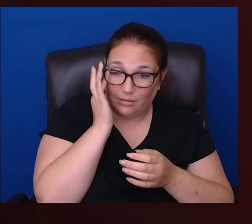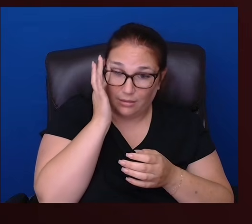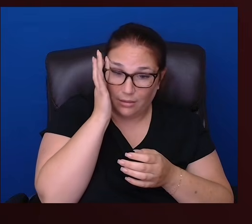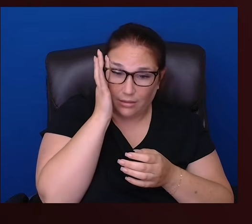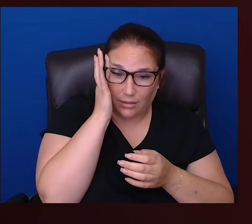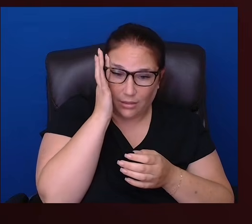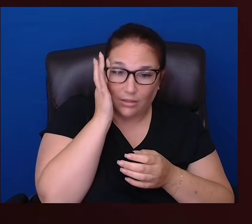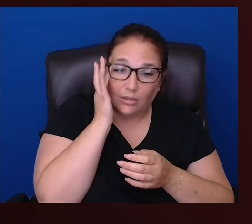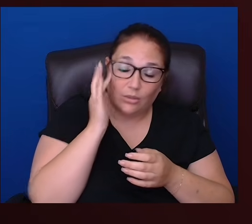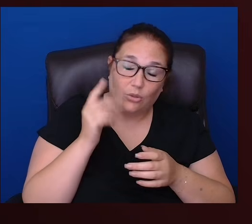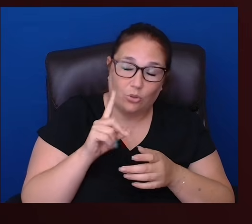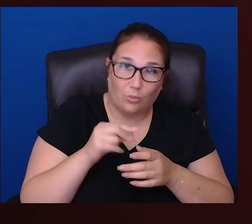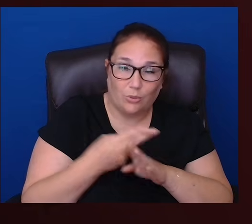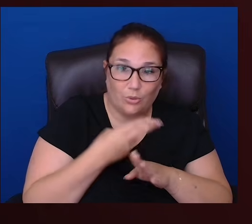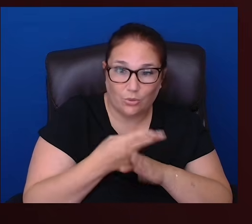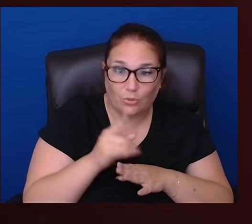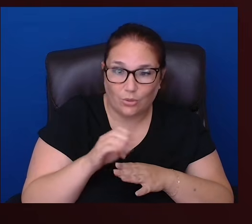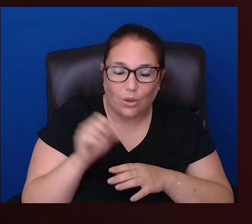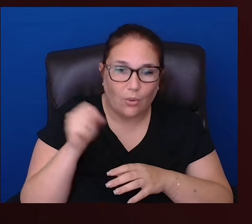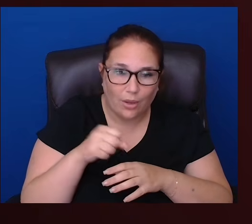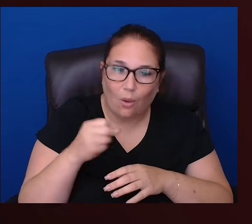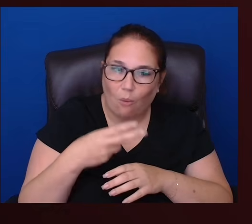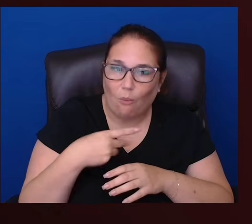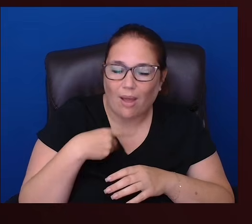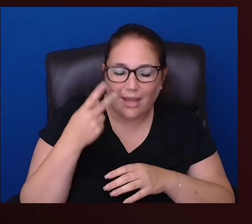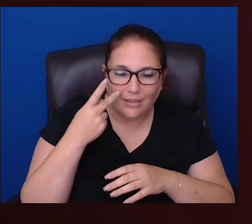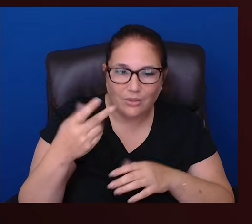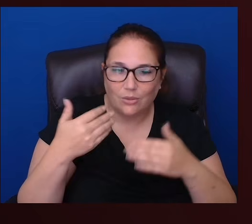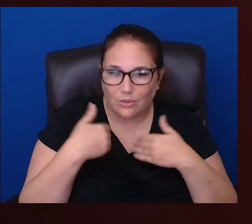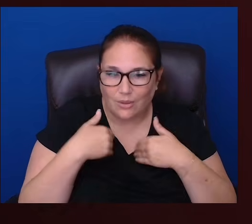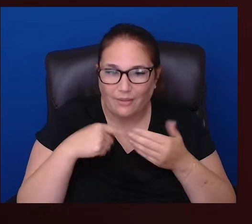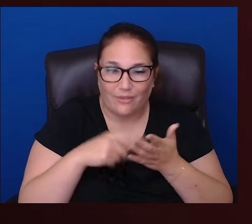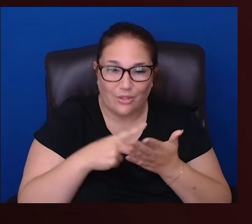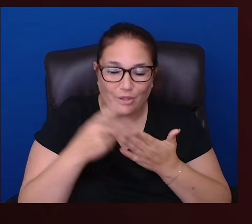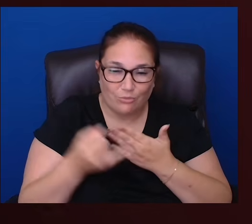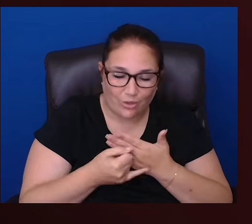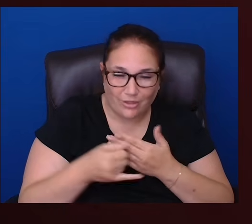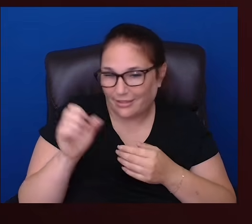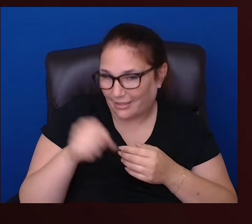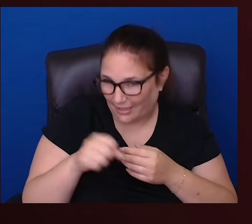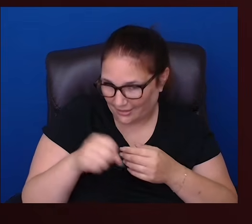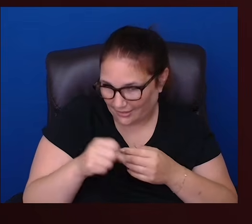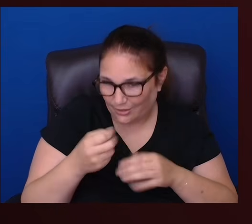I said, " Yes, sure, " and it says, " Oh, I see you have this project. " I said, " Yes, use that project. "